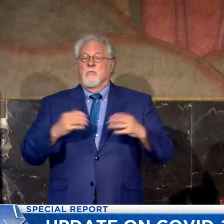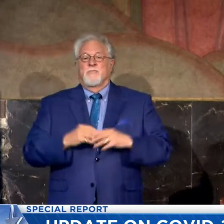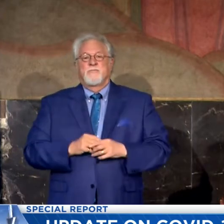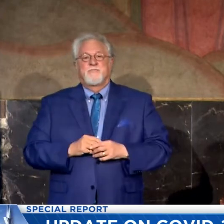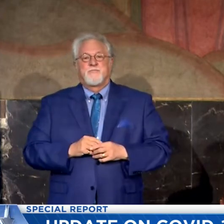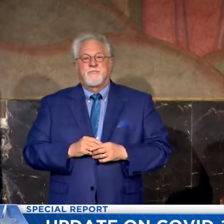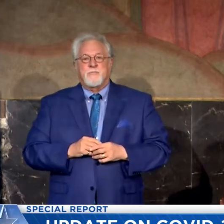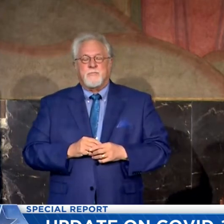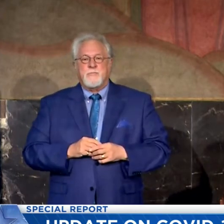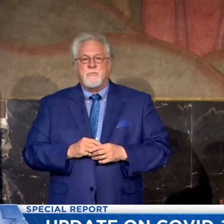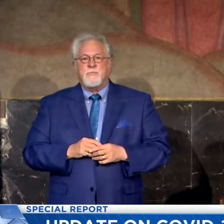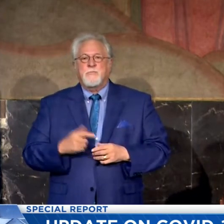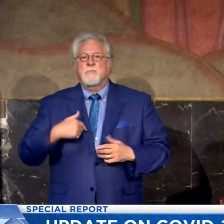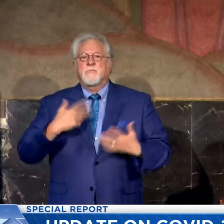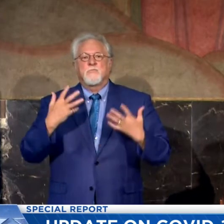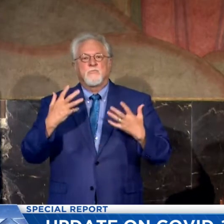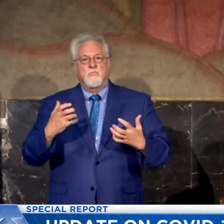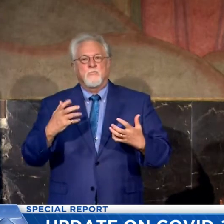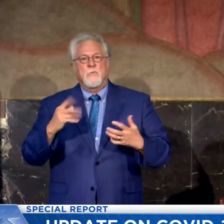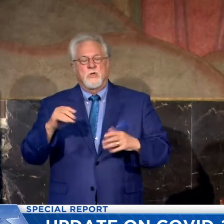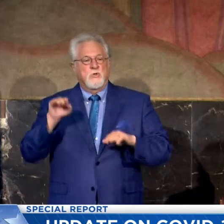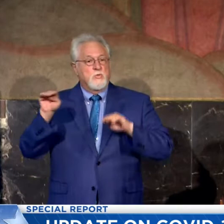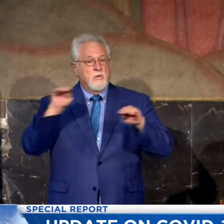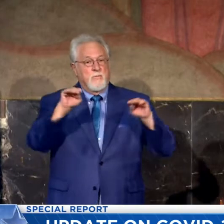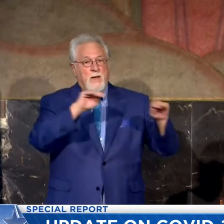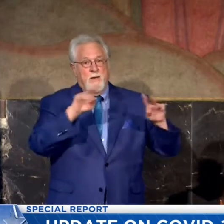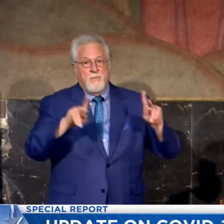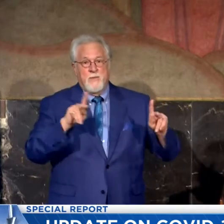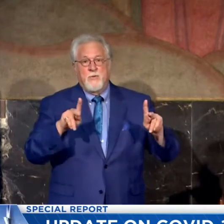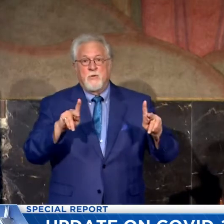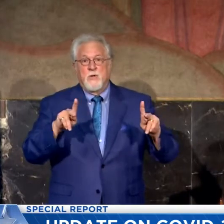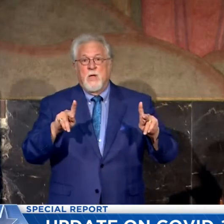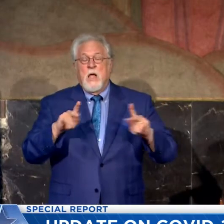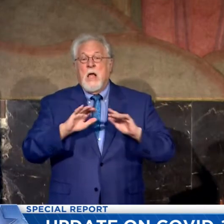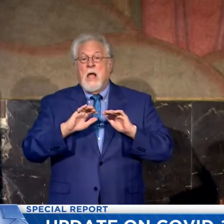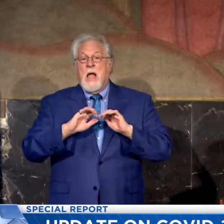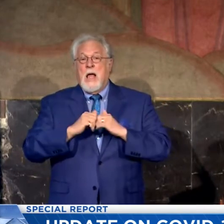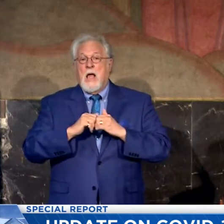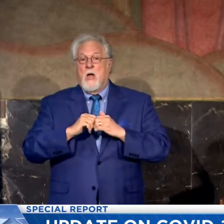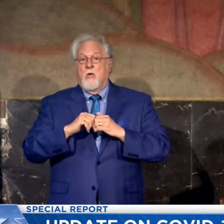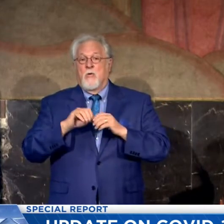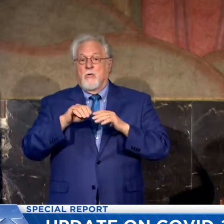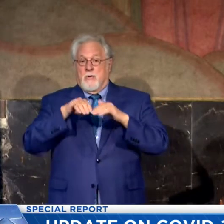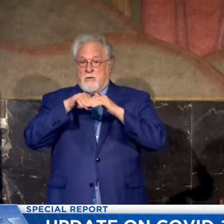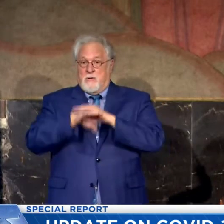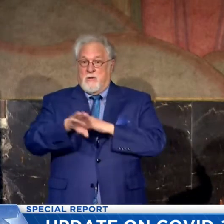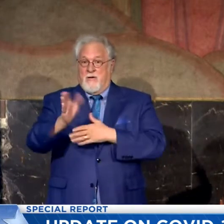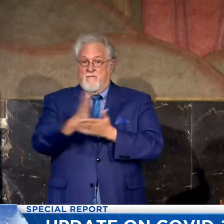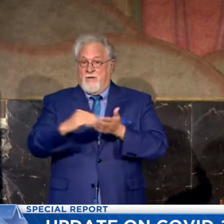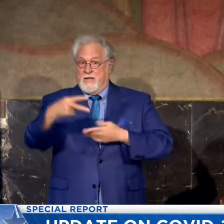YOUR ACTIVITIES. THIS IS FOR GOOD REASON.